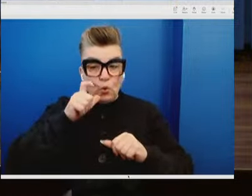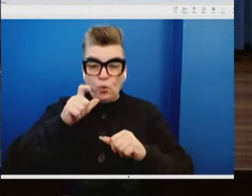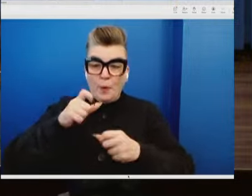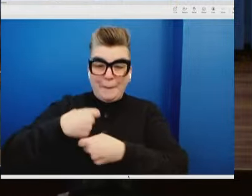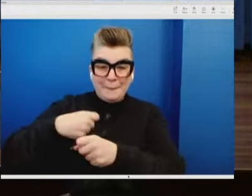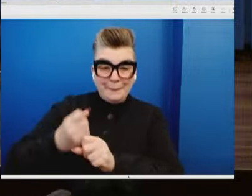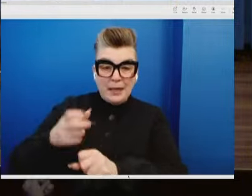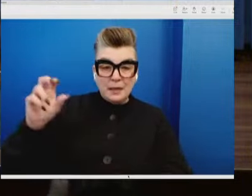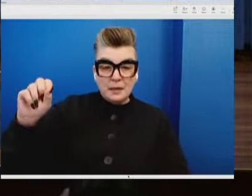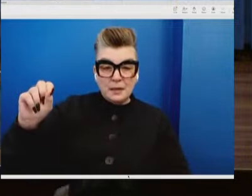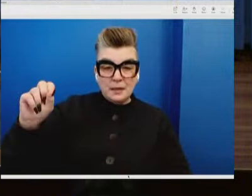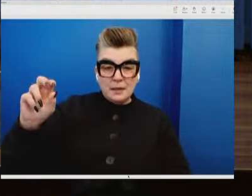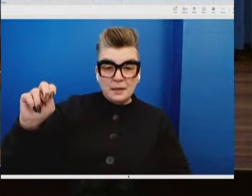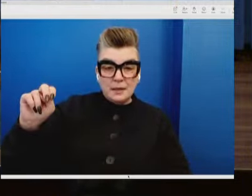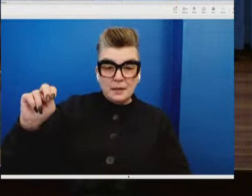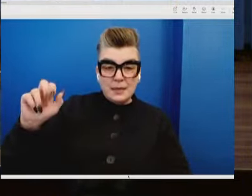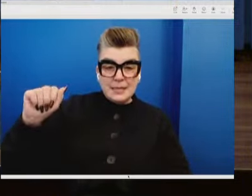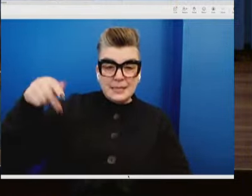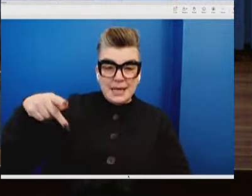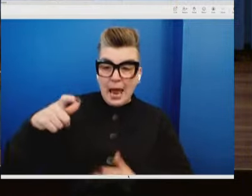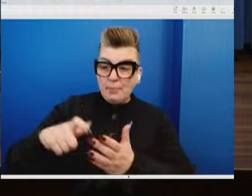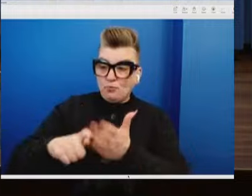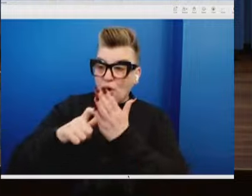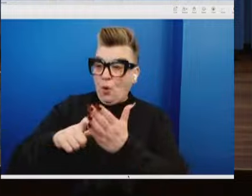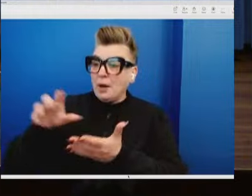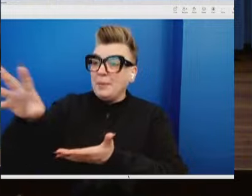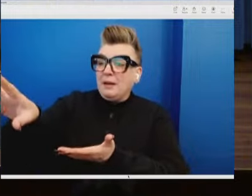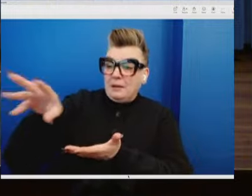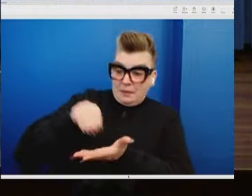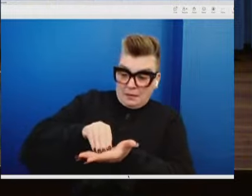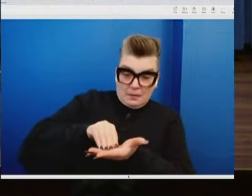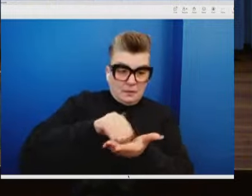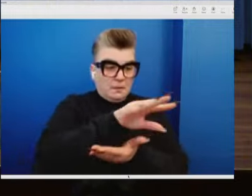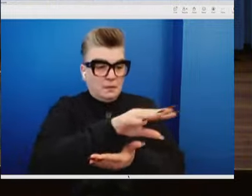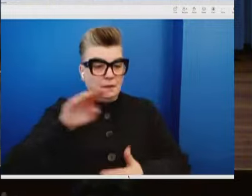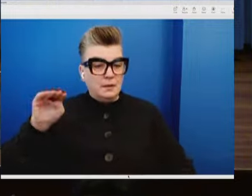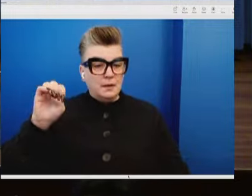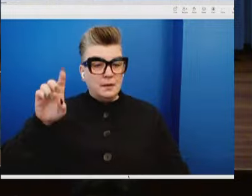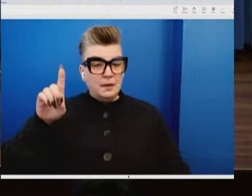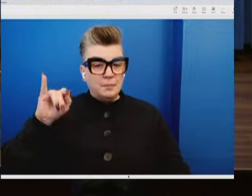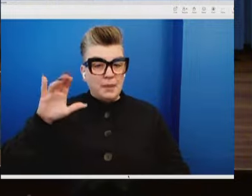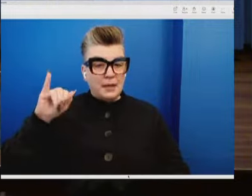so therefore they're okay with Medicaid. Are there other examples? I'm just thinking about what